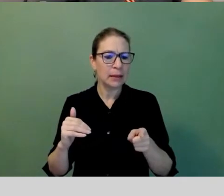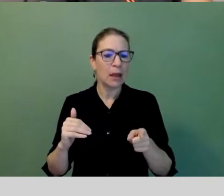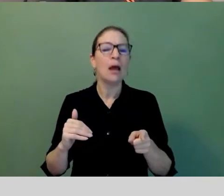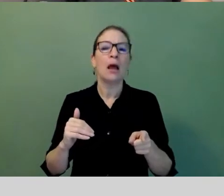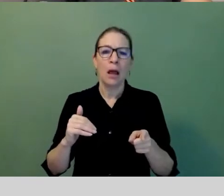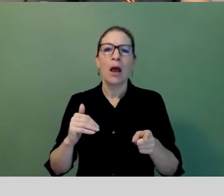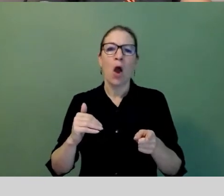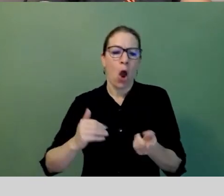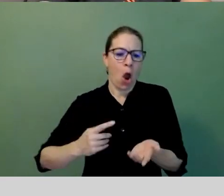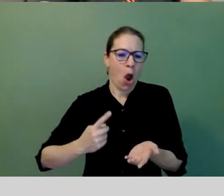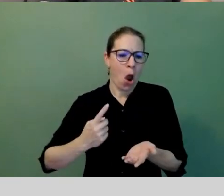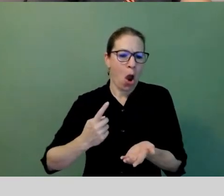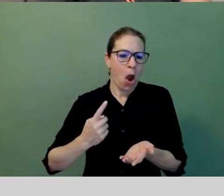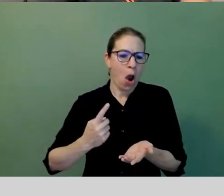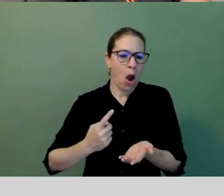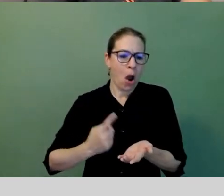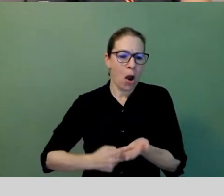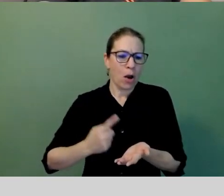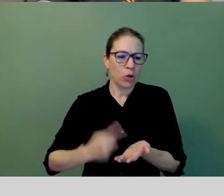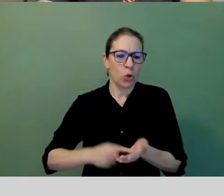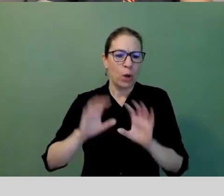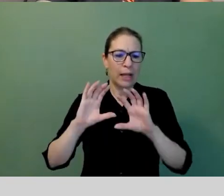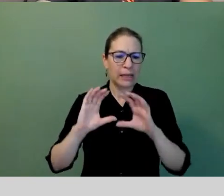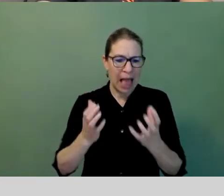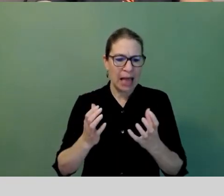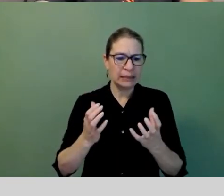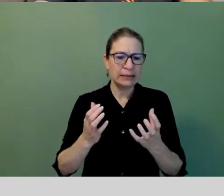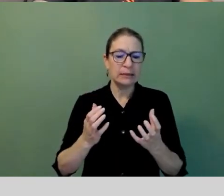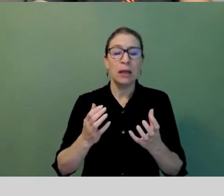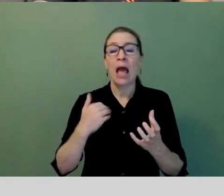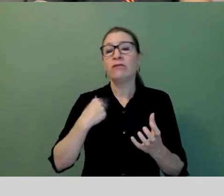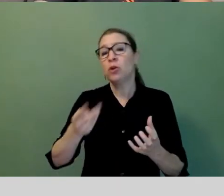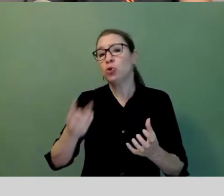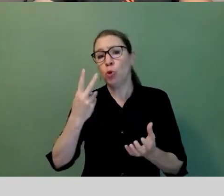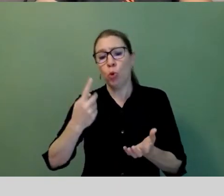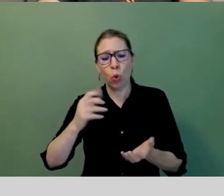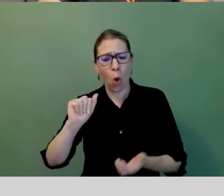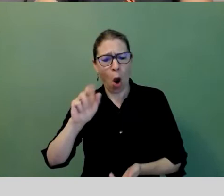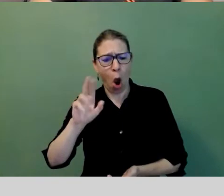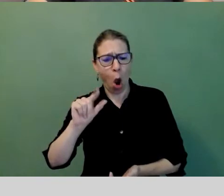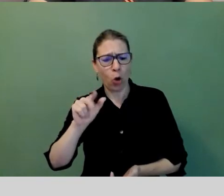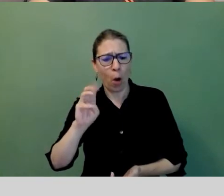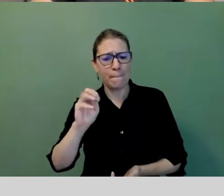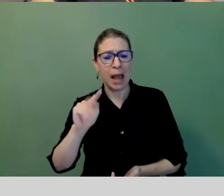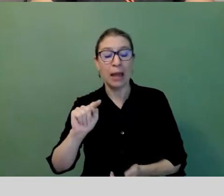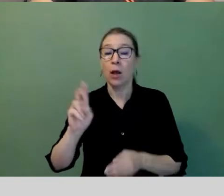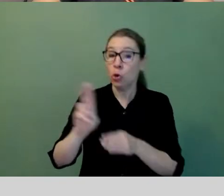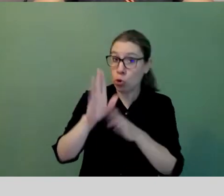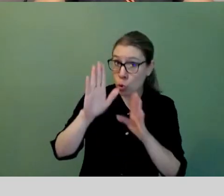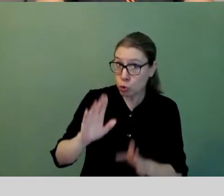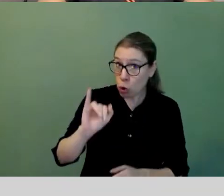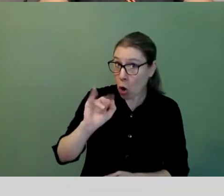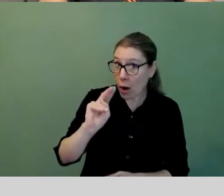Next is add user class method, that takes in two arguments. First is class, second is user instance.